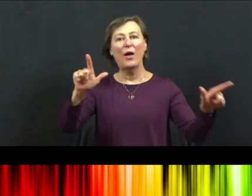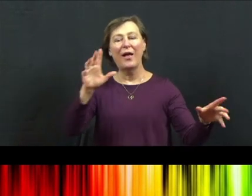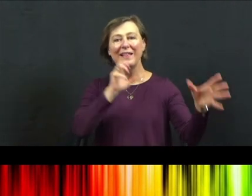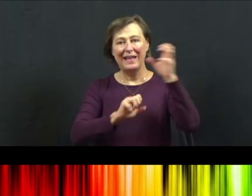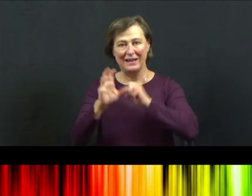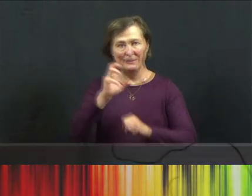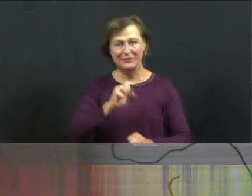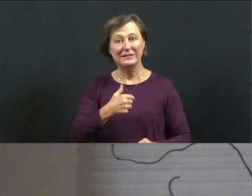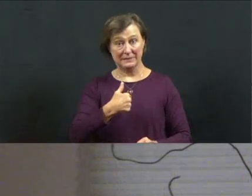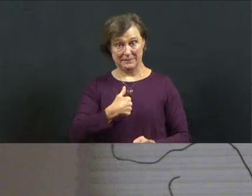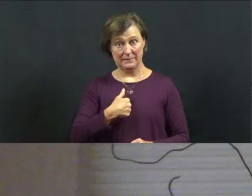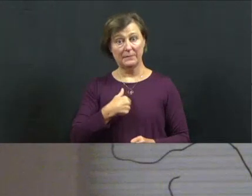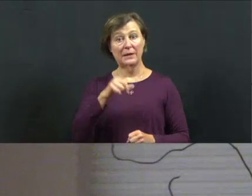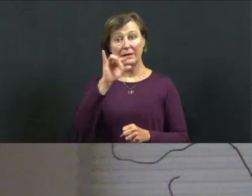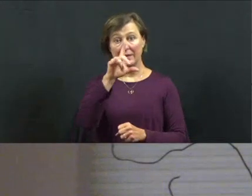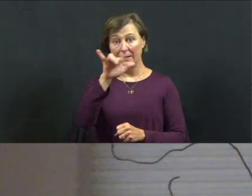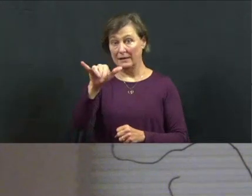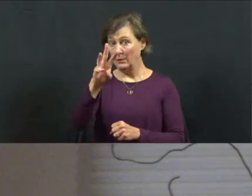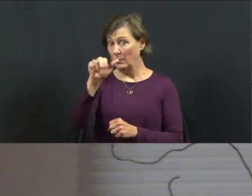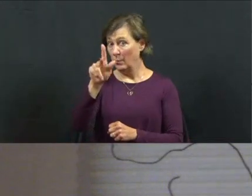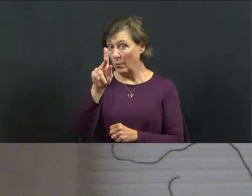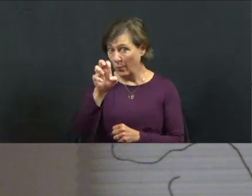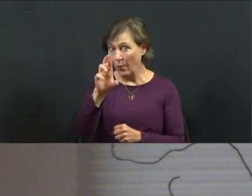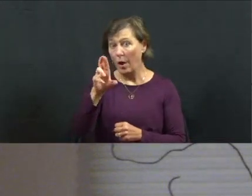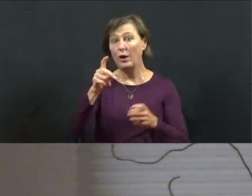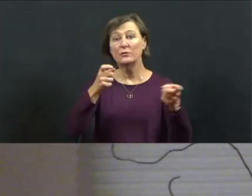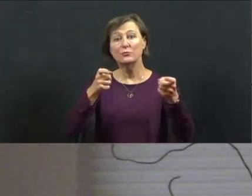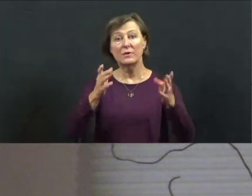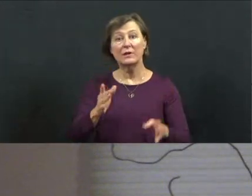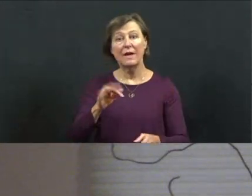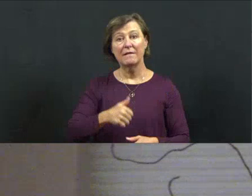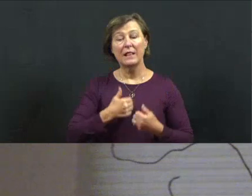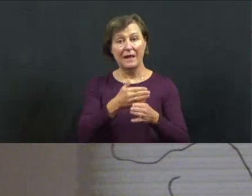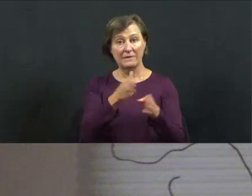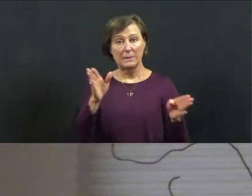I'm Lily Walker, Director of Lifespan Religious Education here at the church,